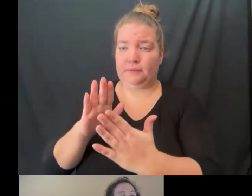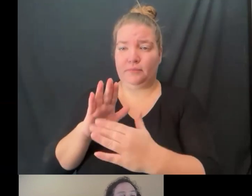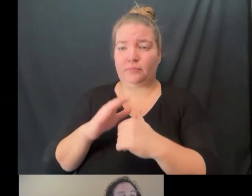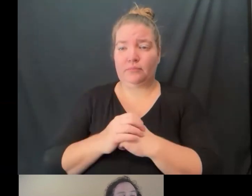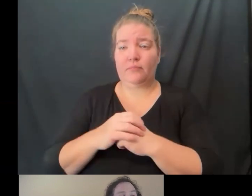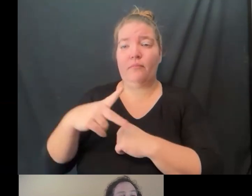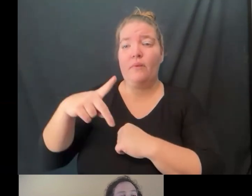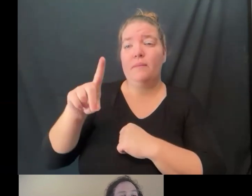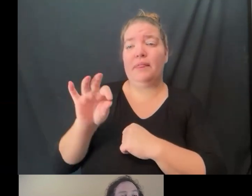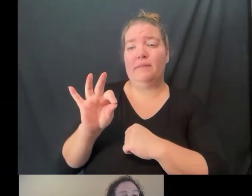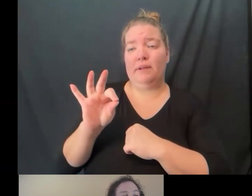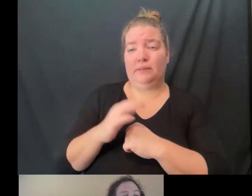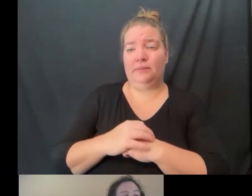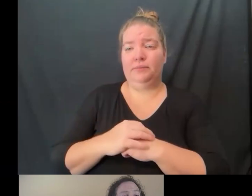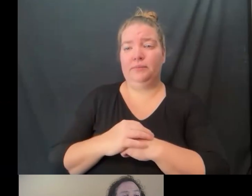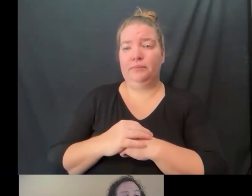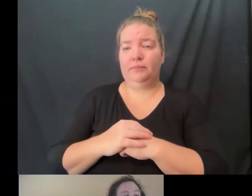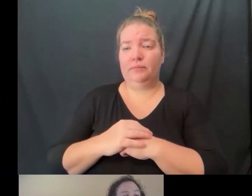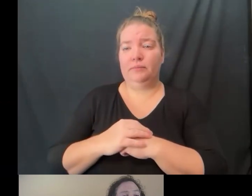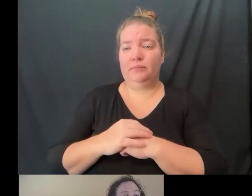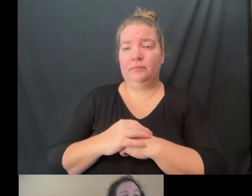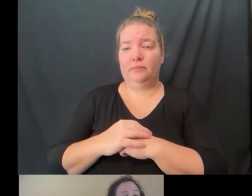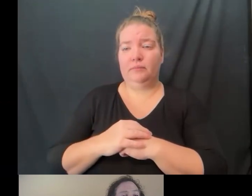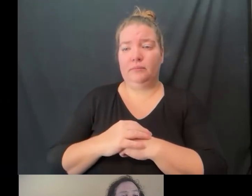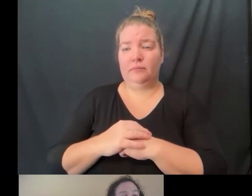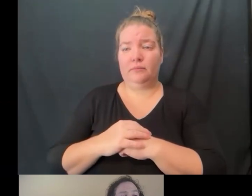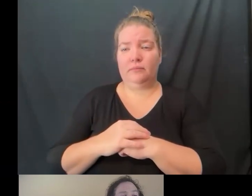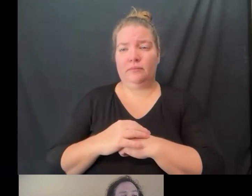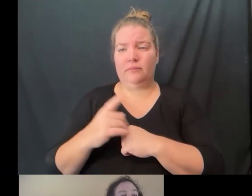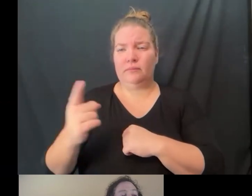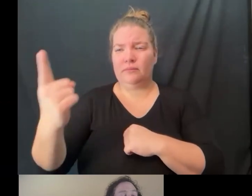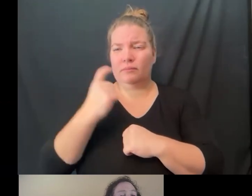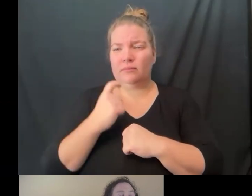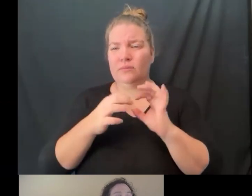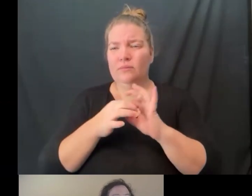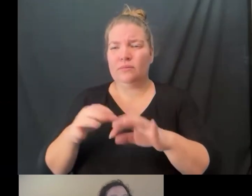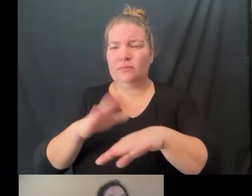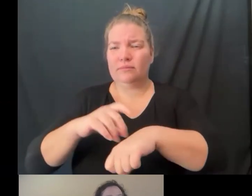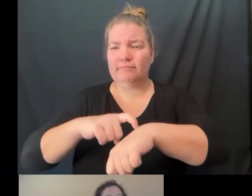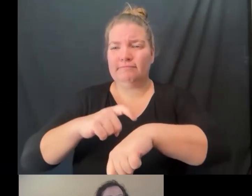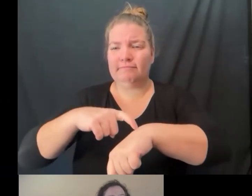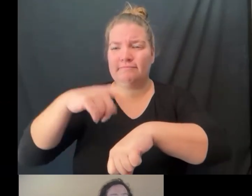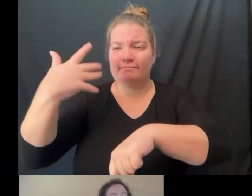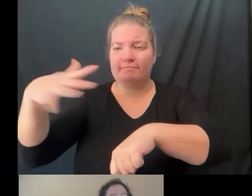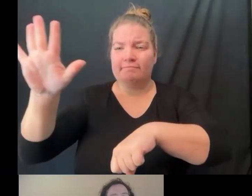Kevin Shaw, could you explain timeouts on sites? Yes, this is, Kevin, from ESDC.